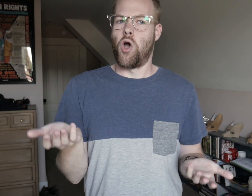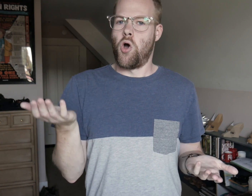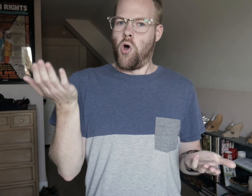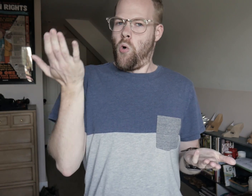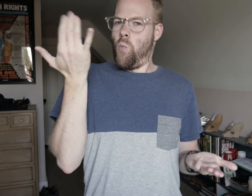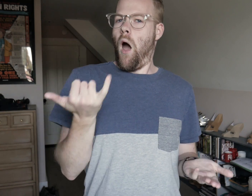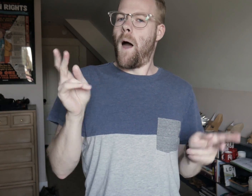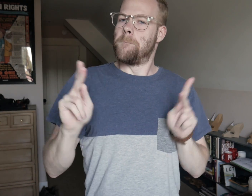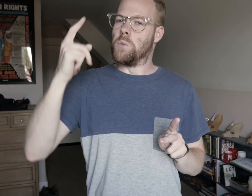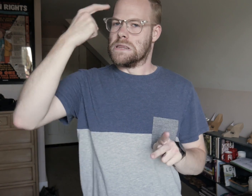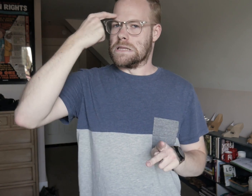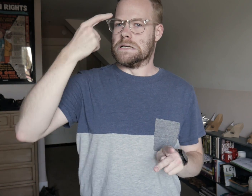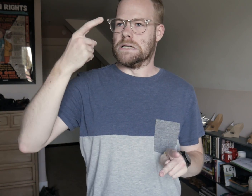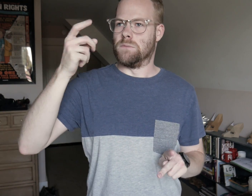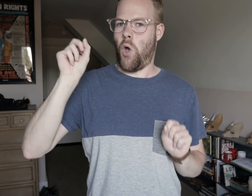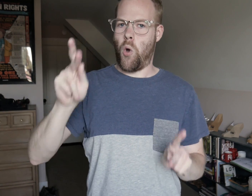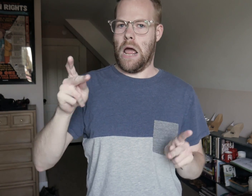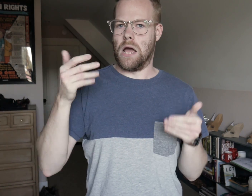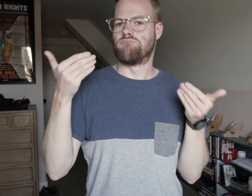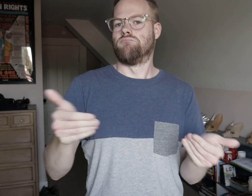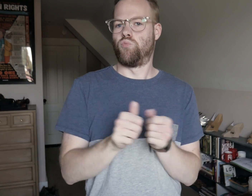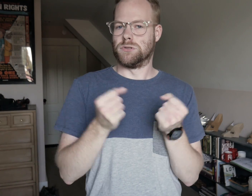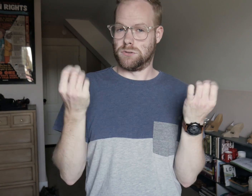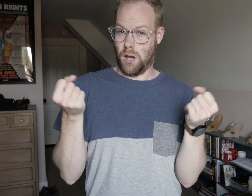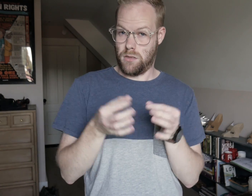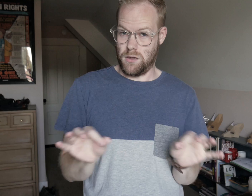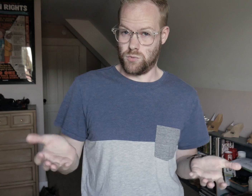So why do people think it’s okay to do with sign languages?